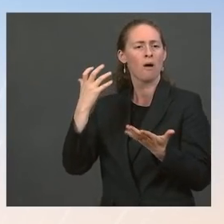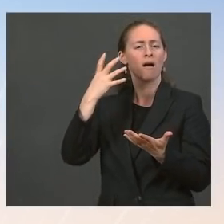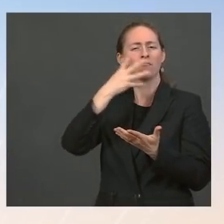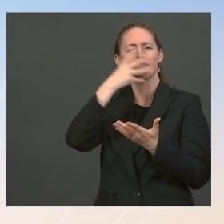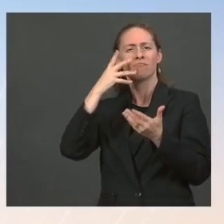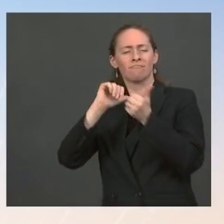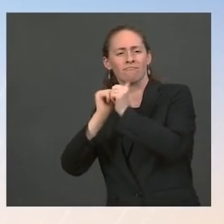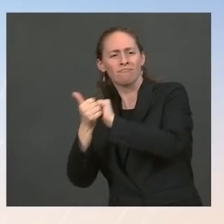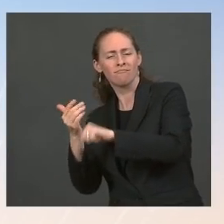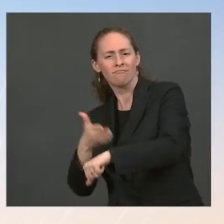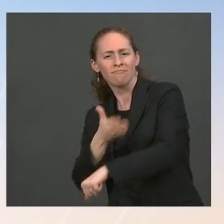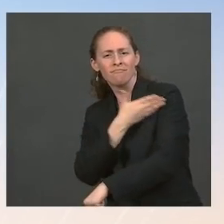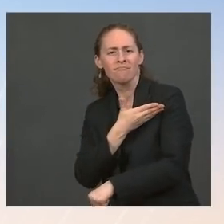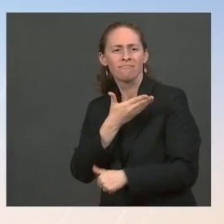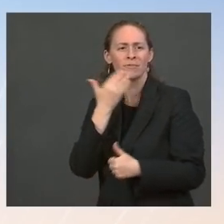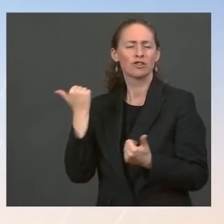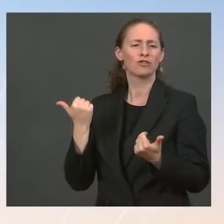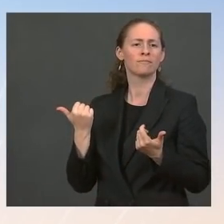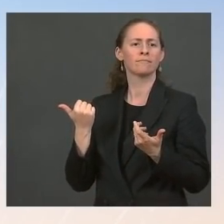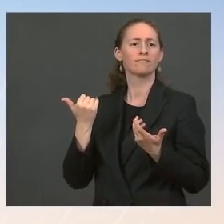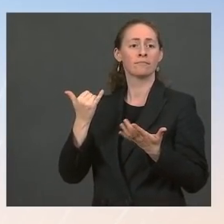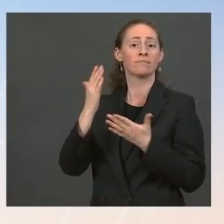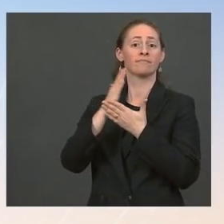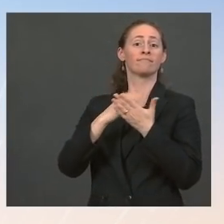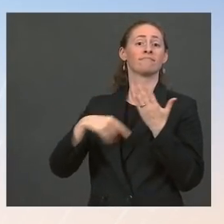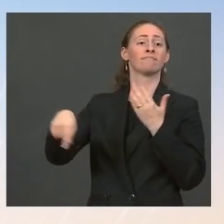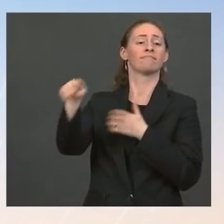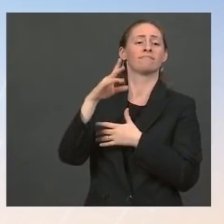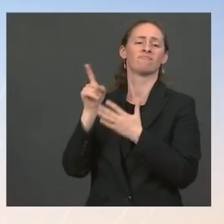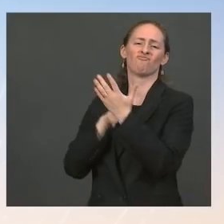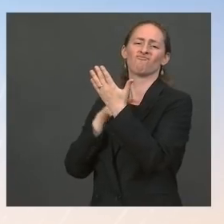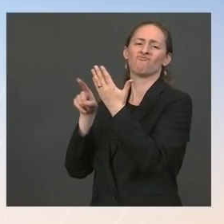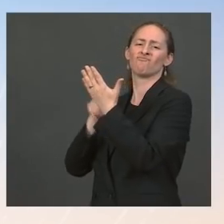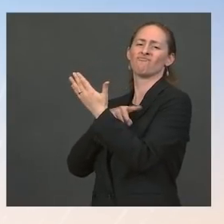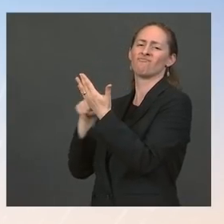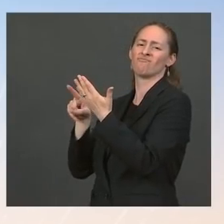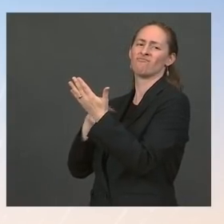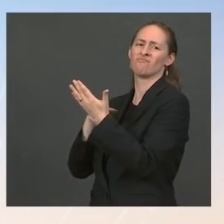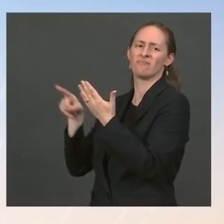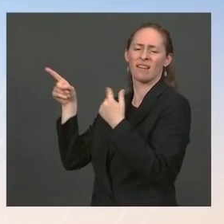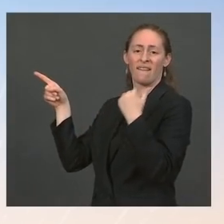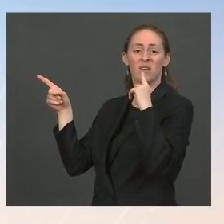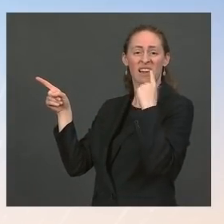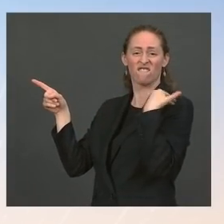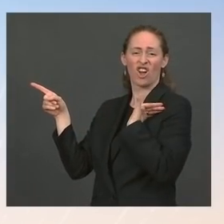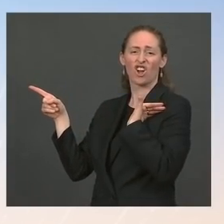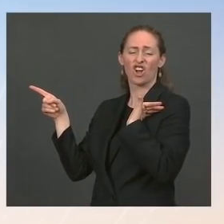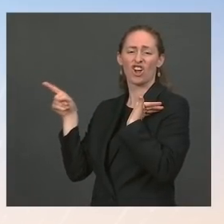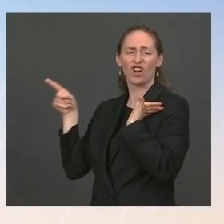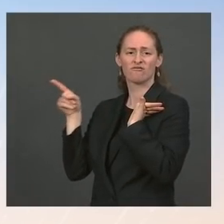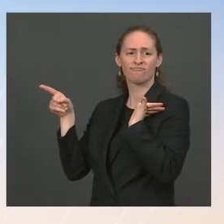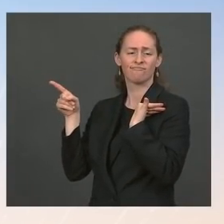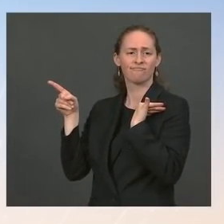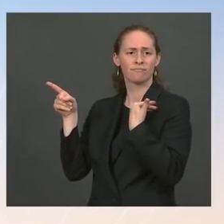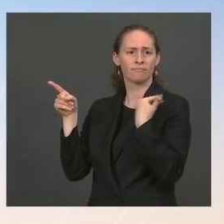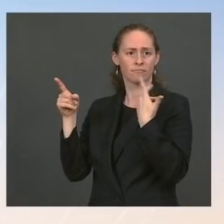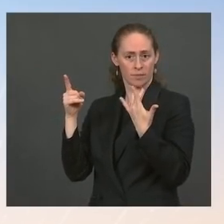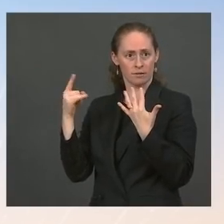who are now directing their criticism toward the President directly and saying he's responsible for the fact that, nine months in, we haven't seen action on these matters?